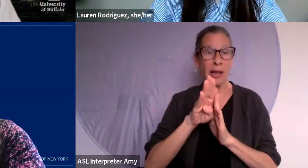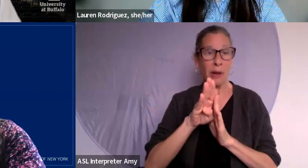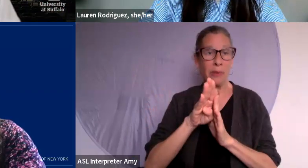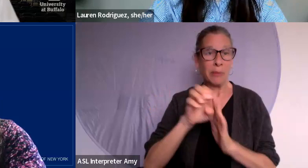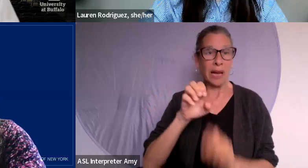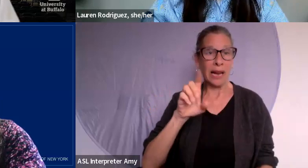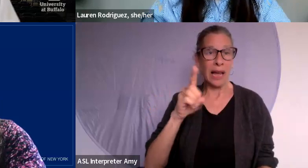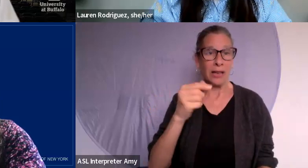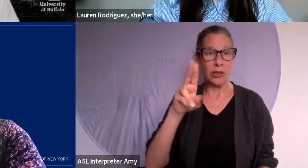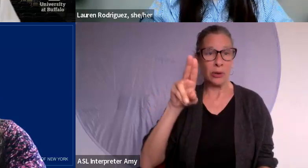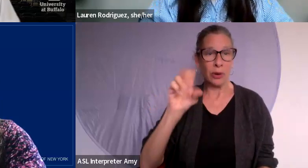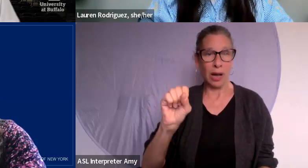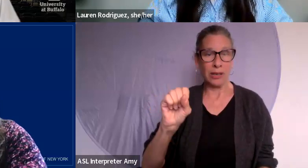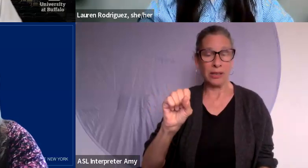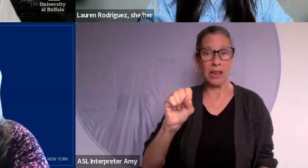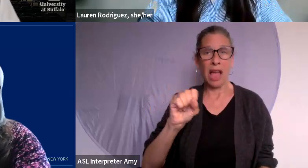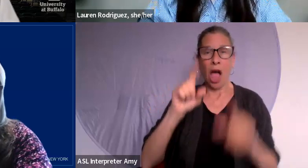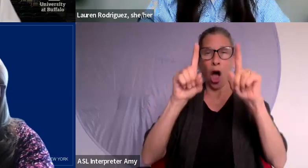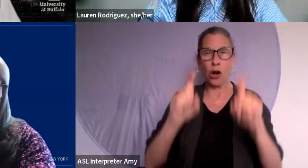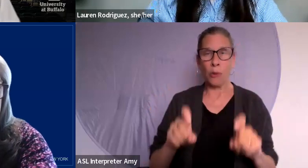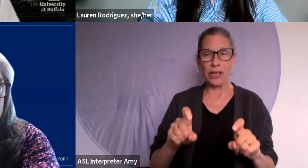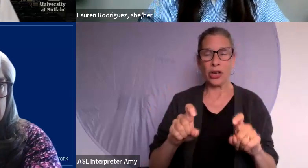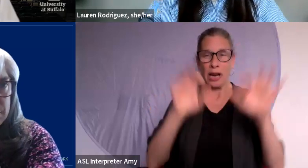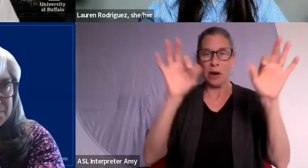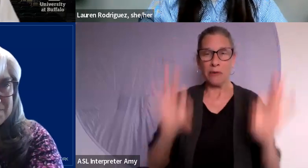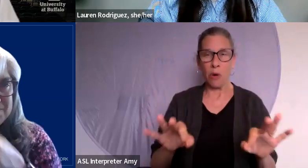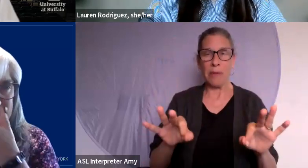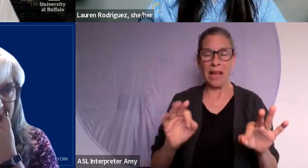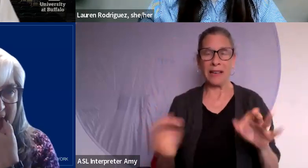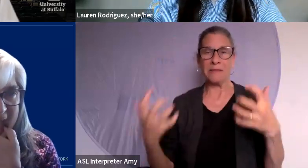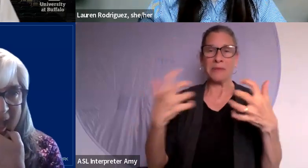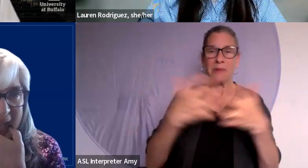questionnaire framework designed for higher education to measure